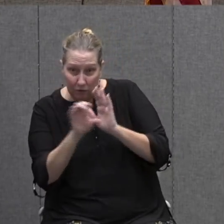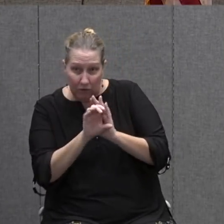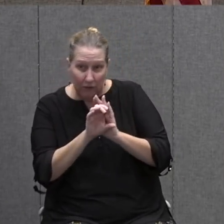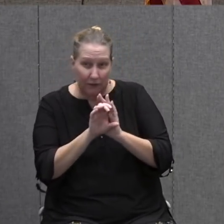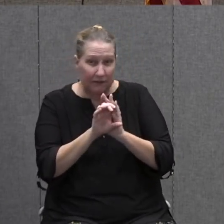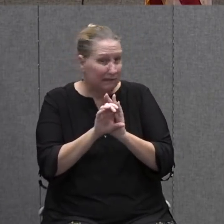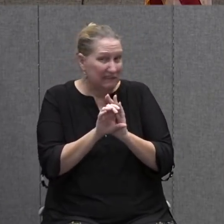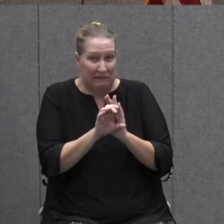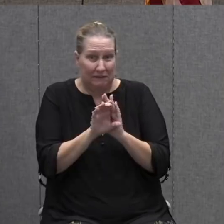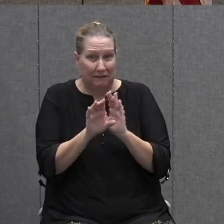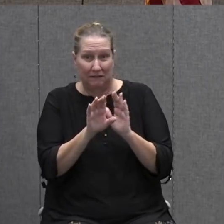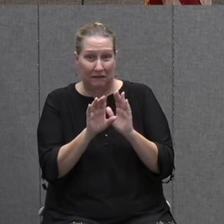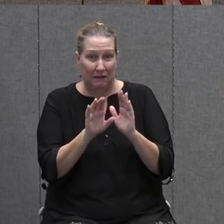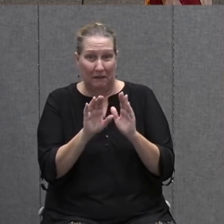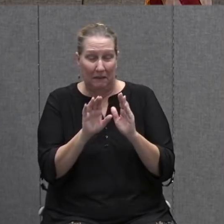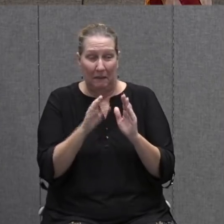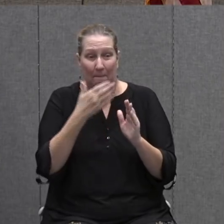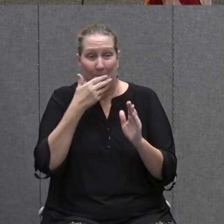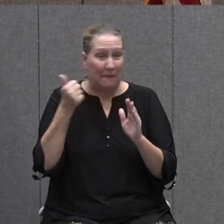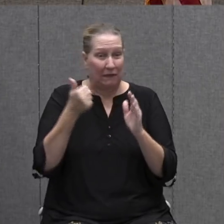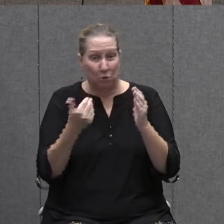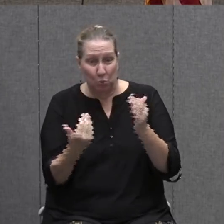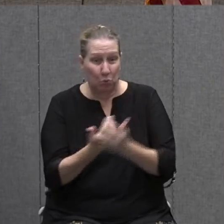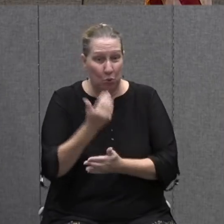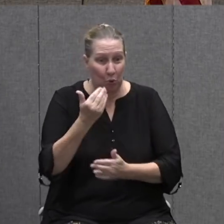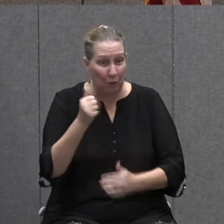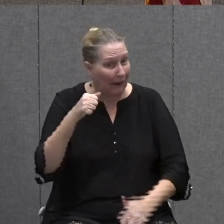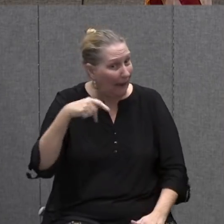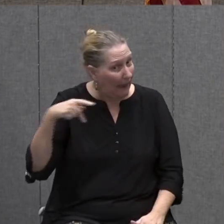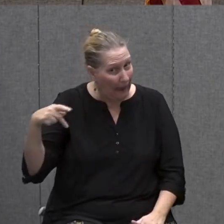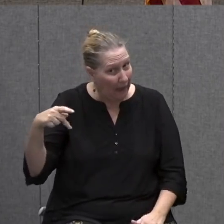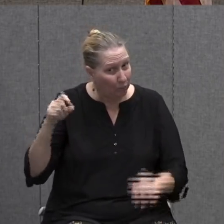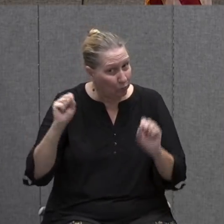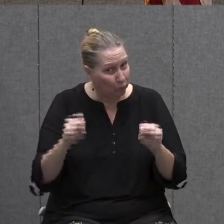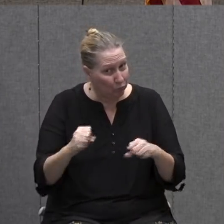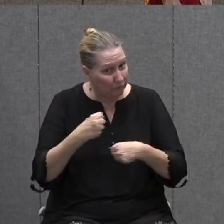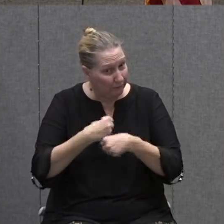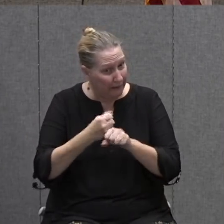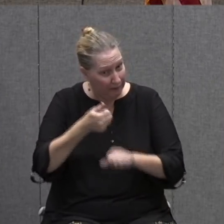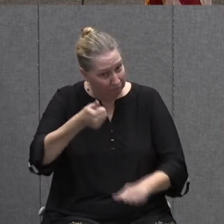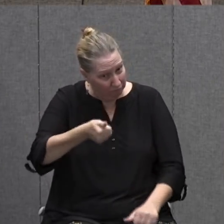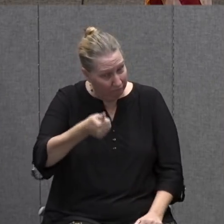And also play some games with codes and patterns. So I'm really glad you joined me today